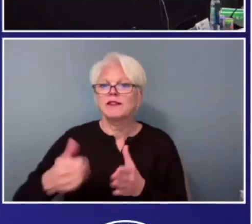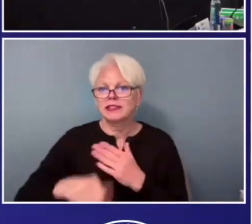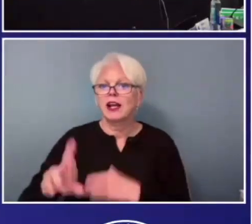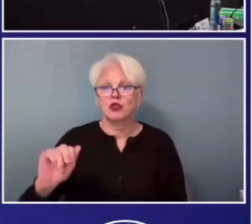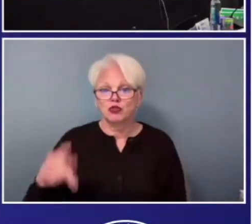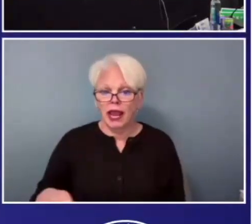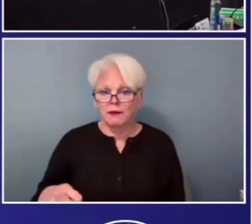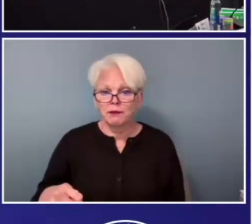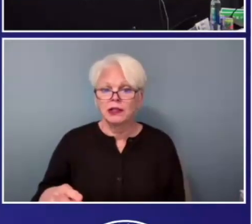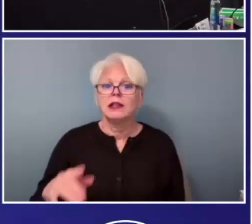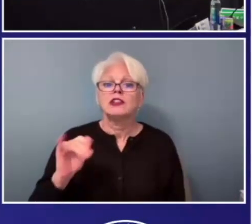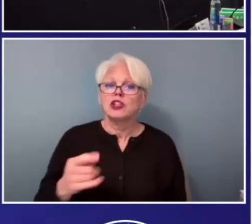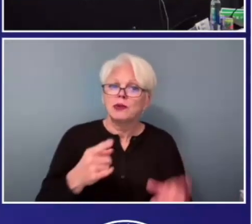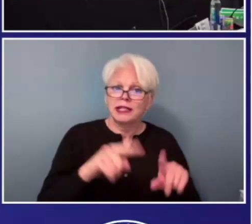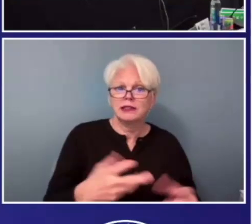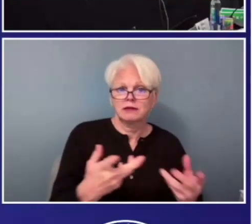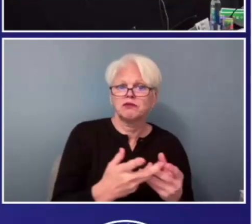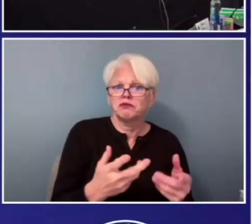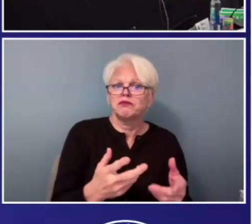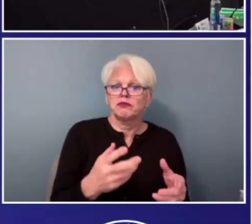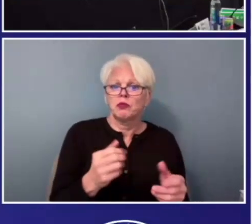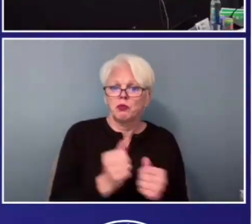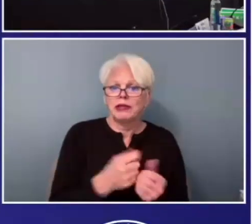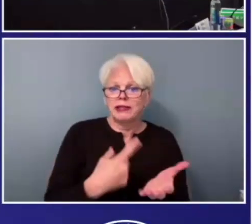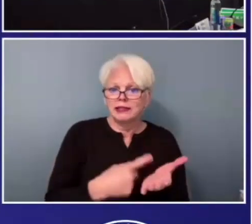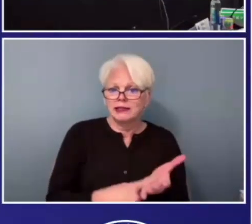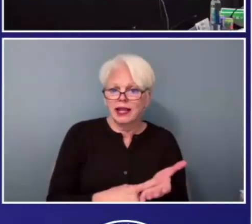But Legal Aid raised the concern that the broader -- the language here did not